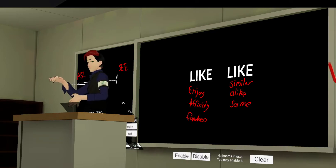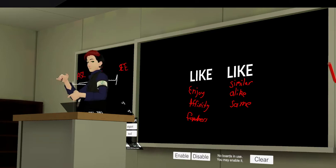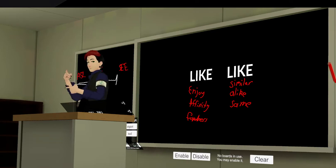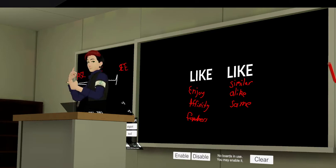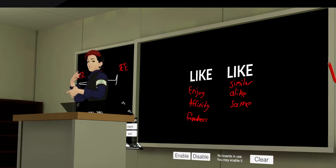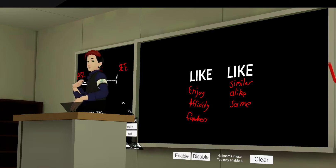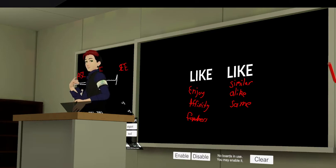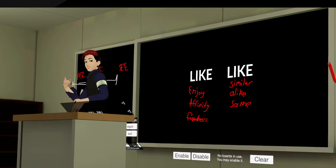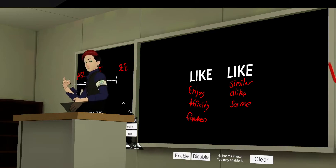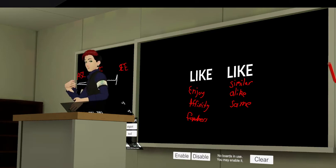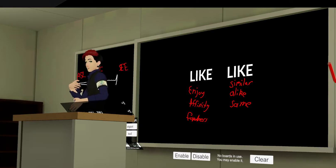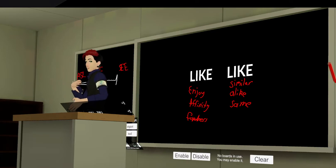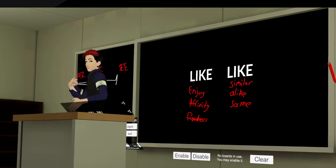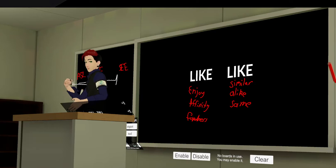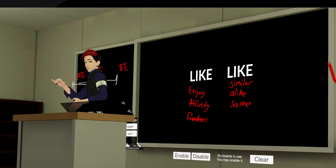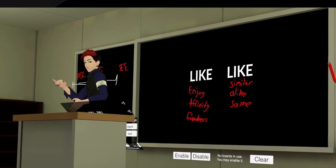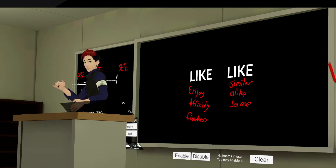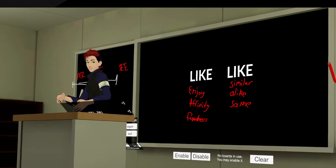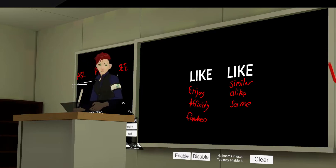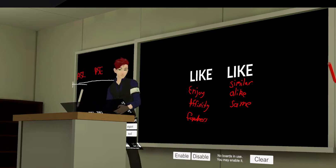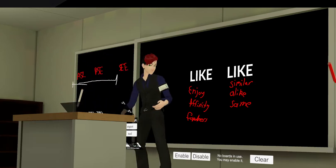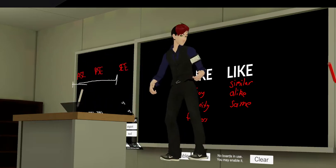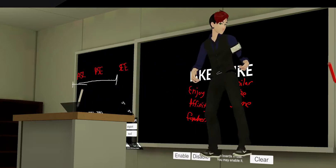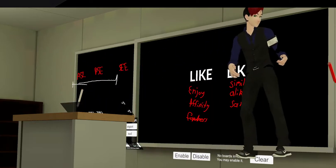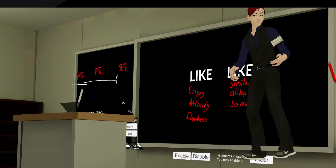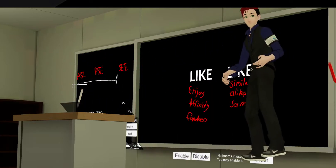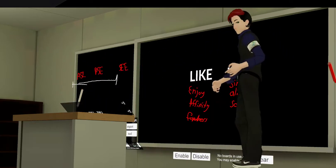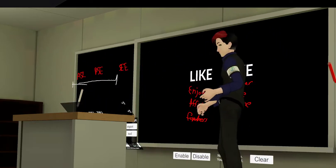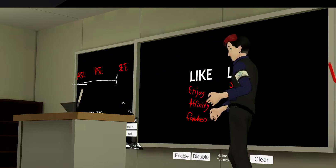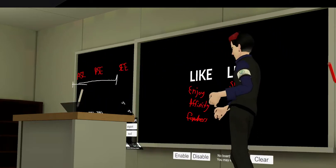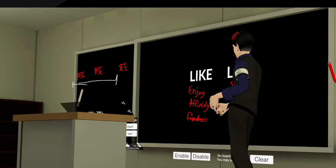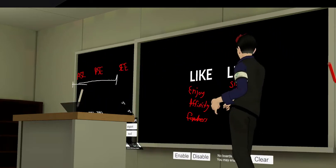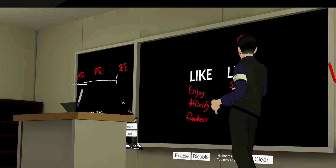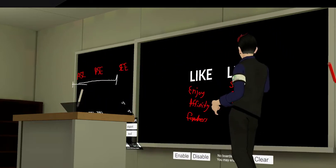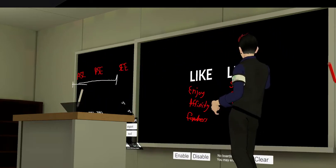so that is a sign for like i like something